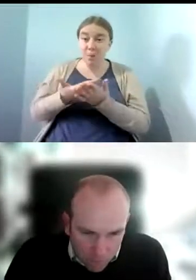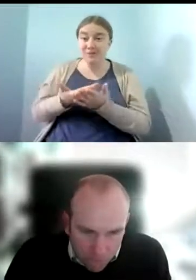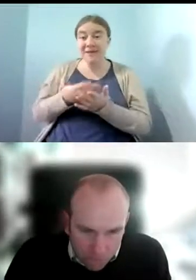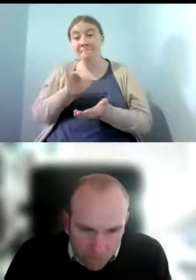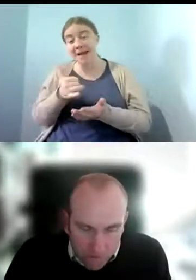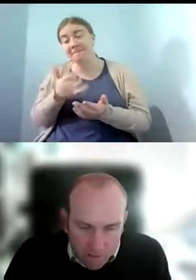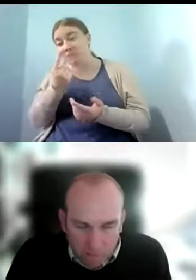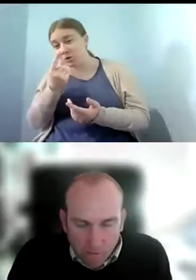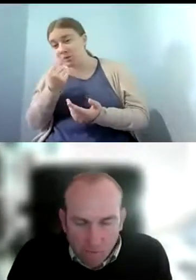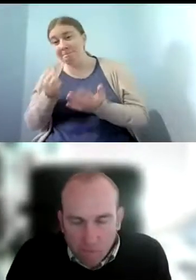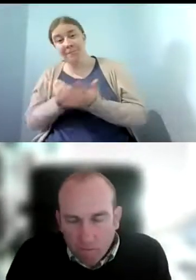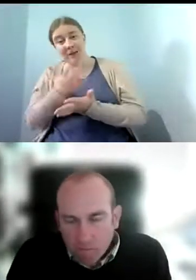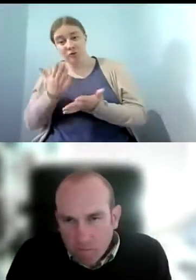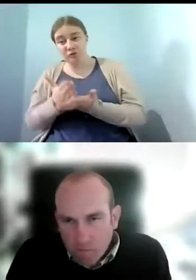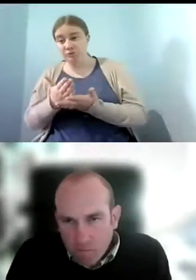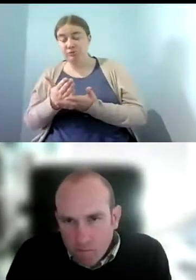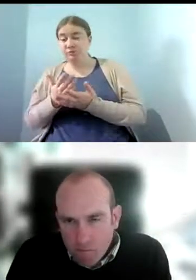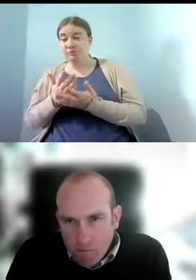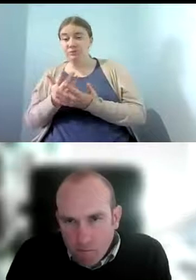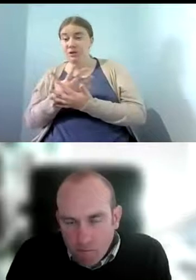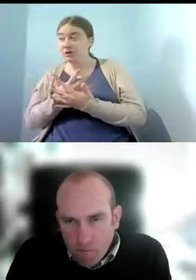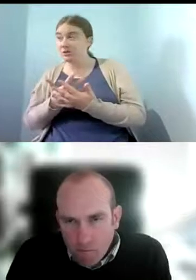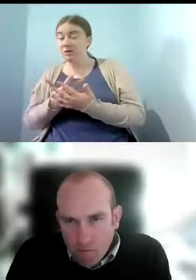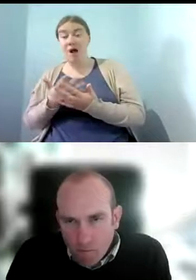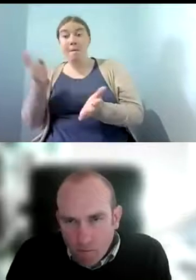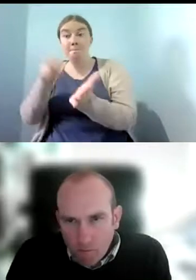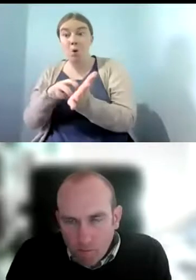that just to ensure that we don't get so many no-shows and then other people miss out on coming